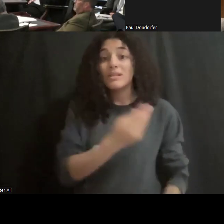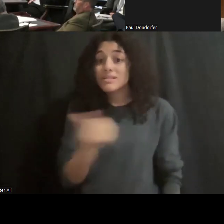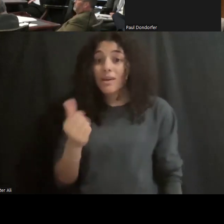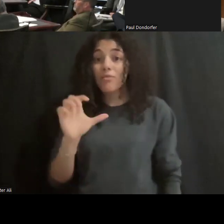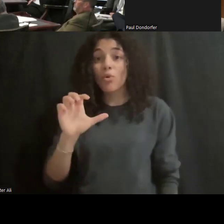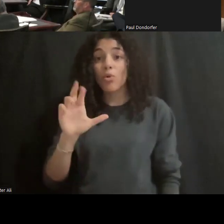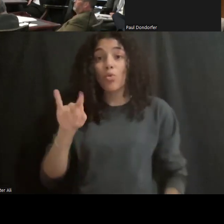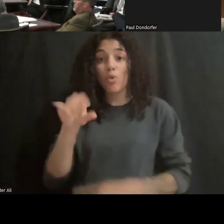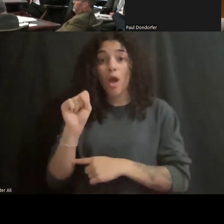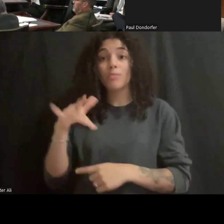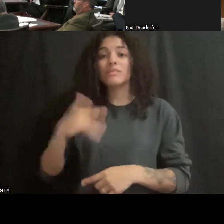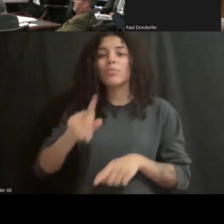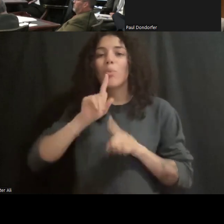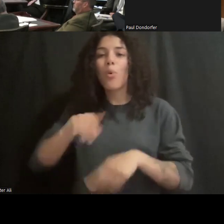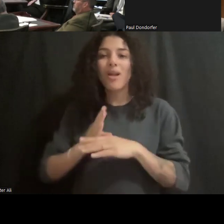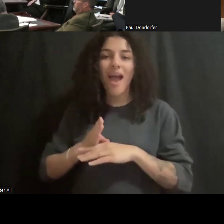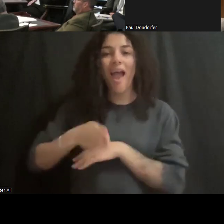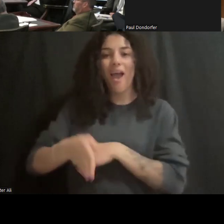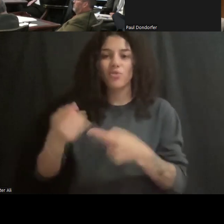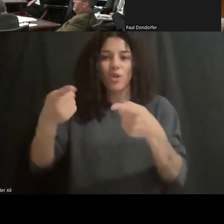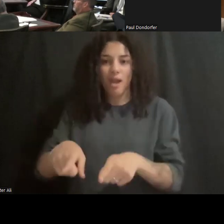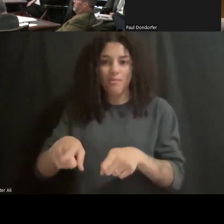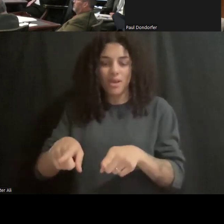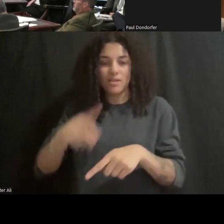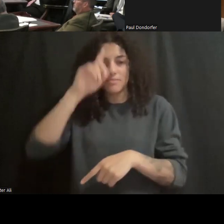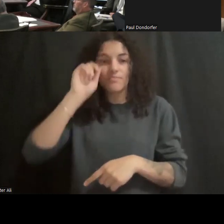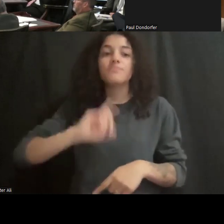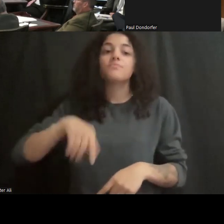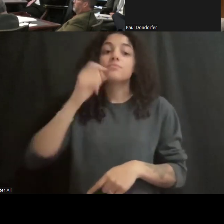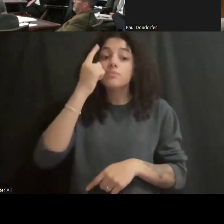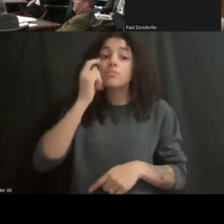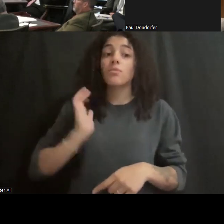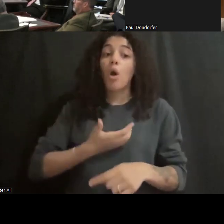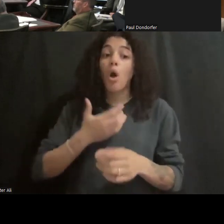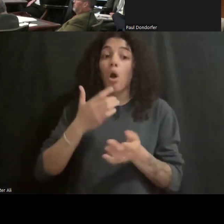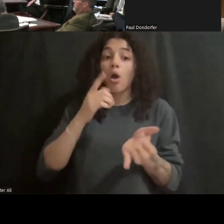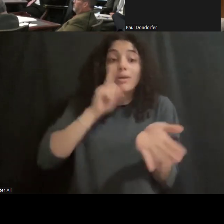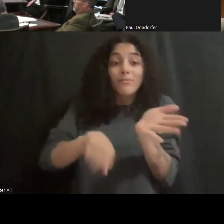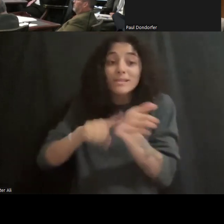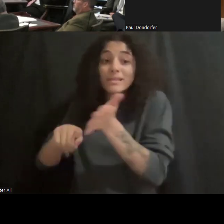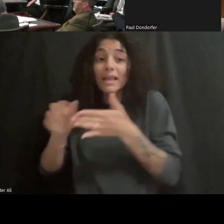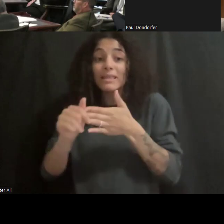fact and investigative leads are uncovered well after the crime has occurred So we believe that